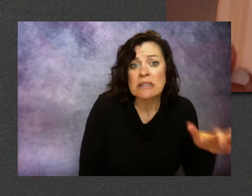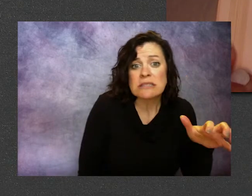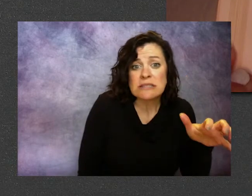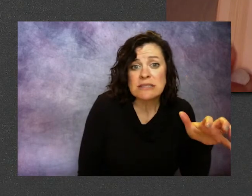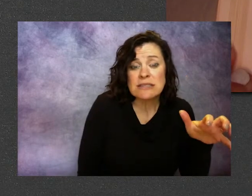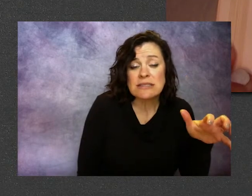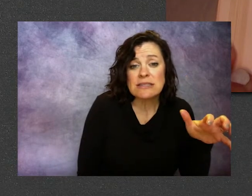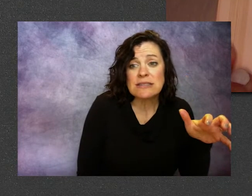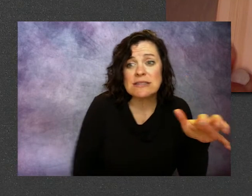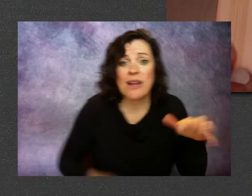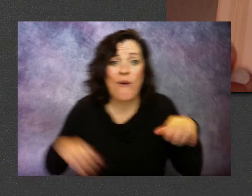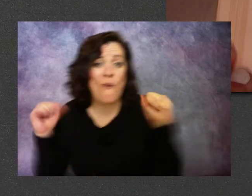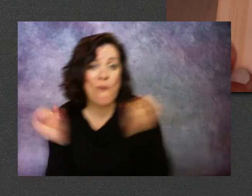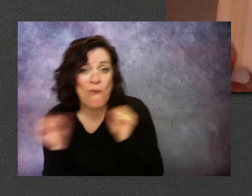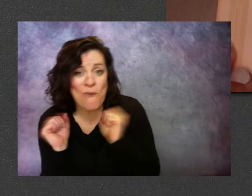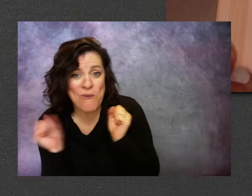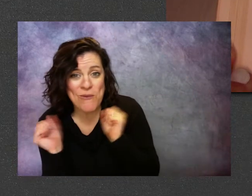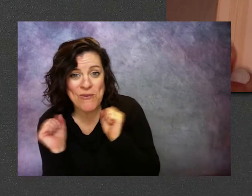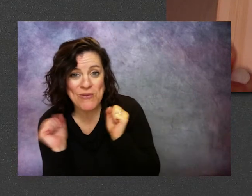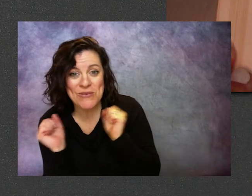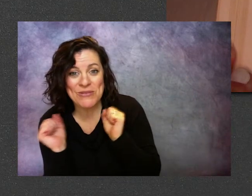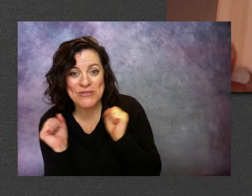Hot-cold.